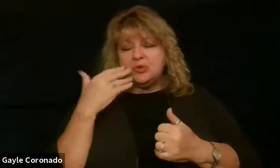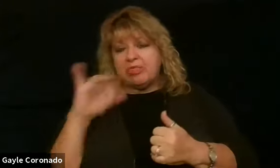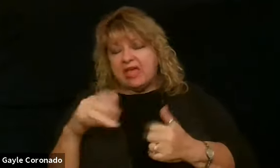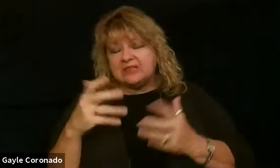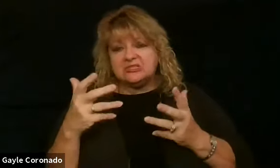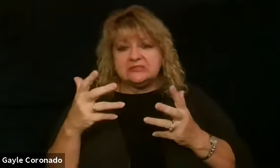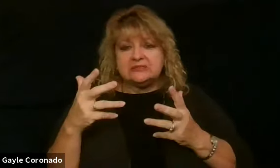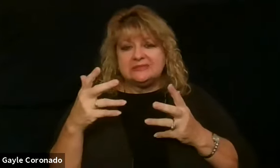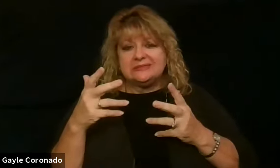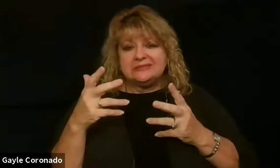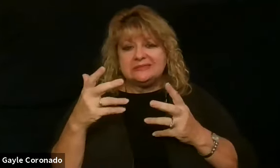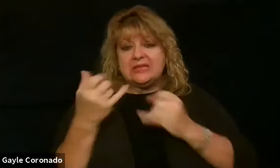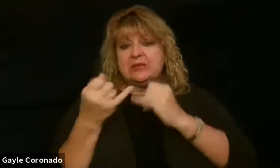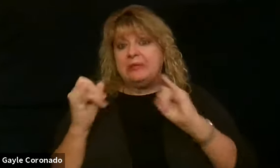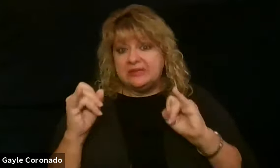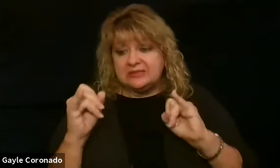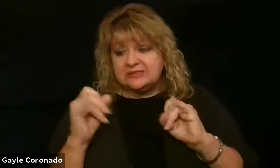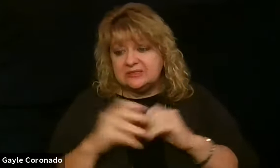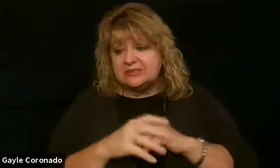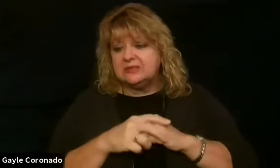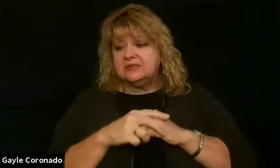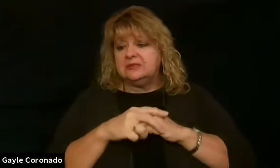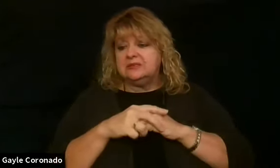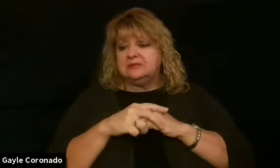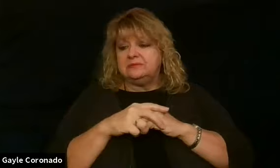And